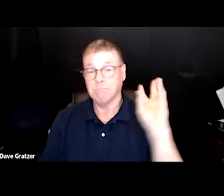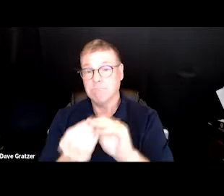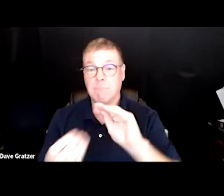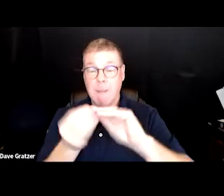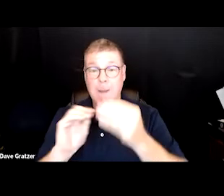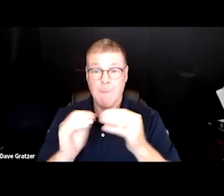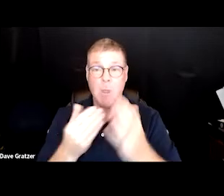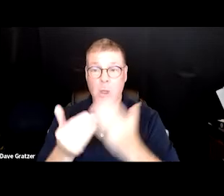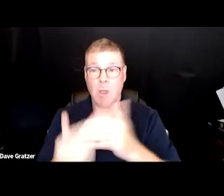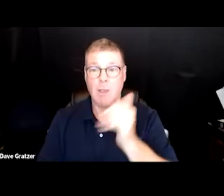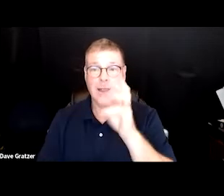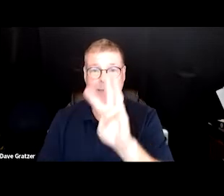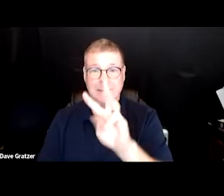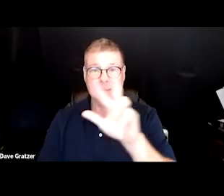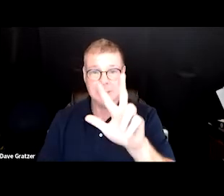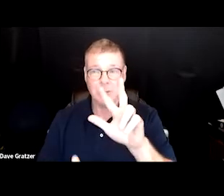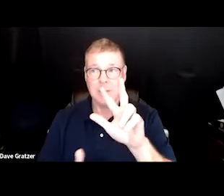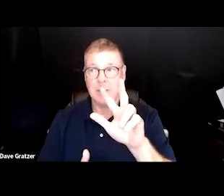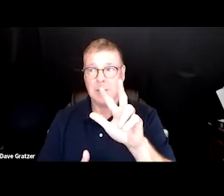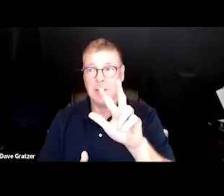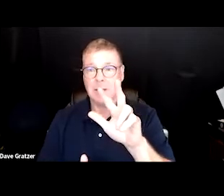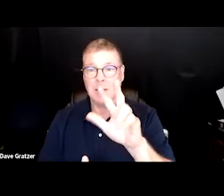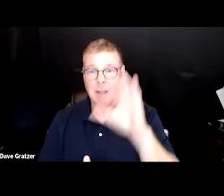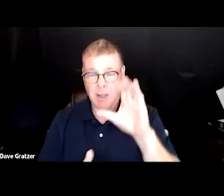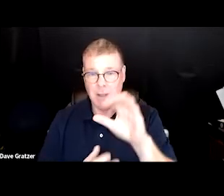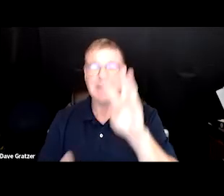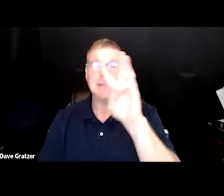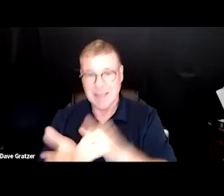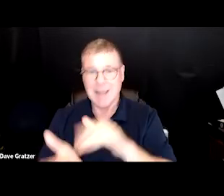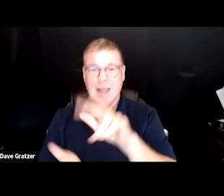was almost 6,300.